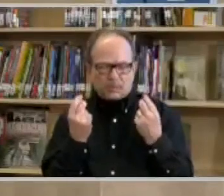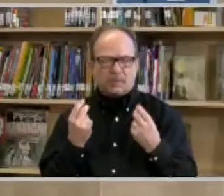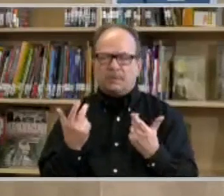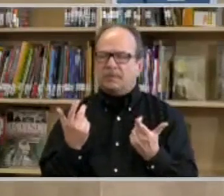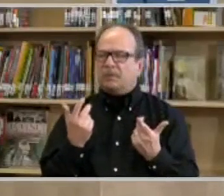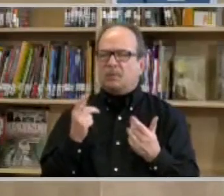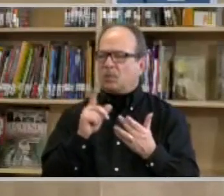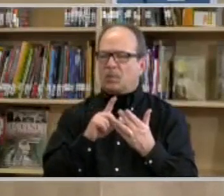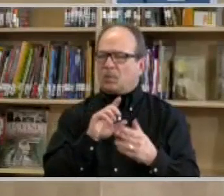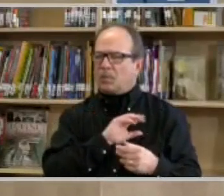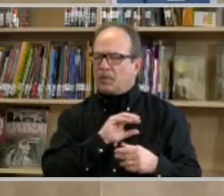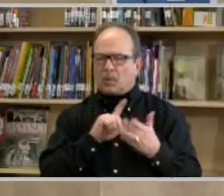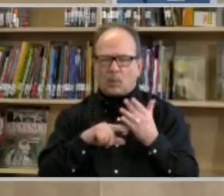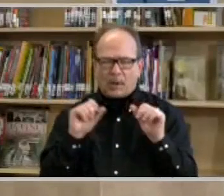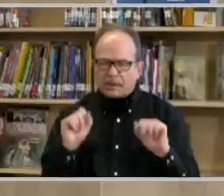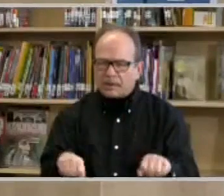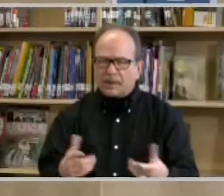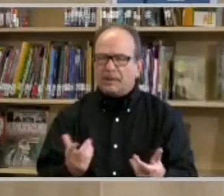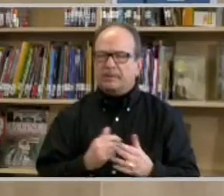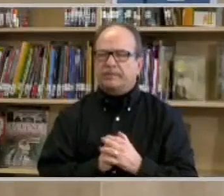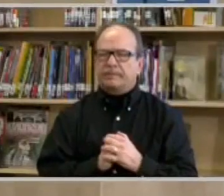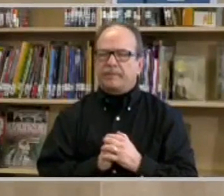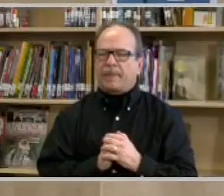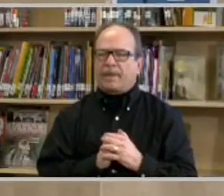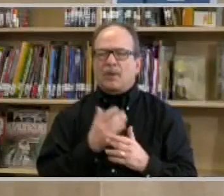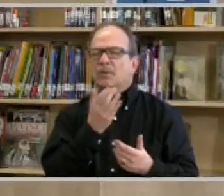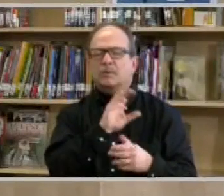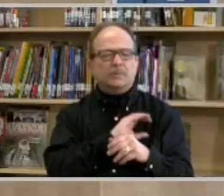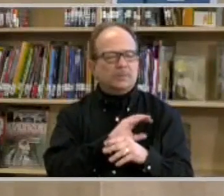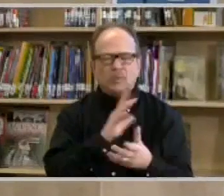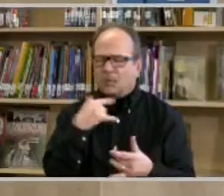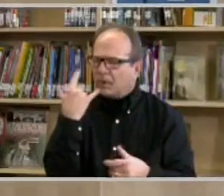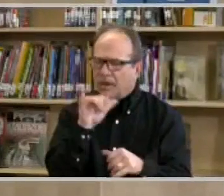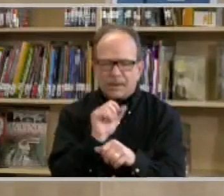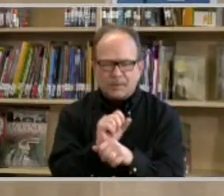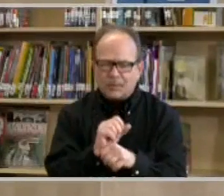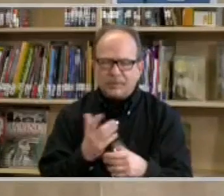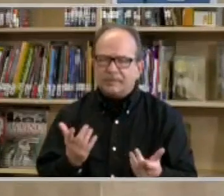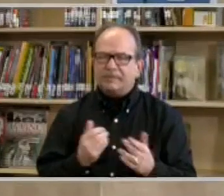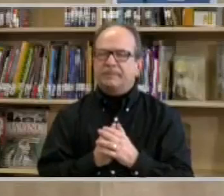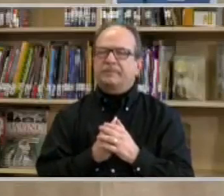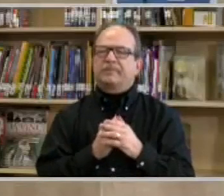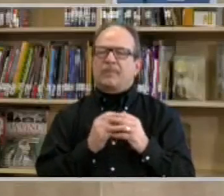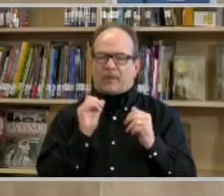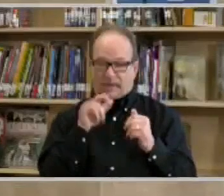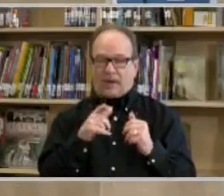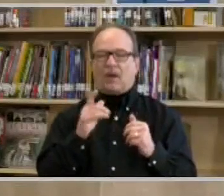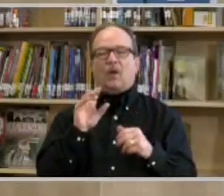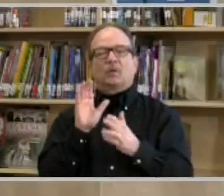THE JOB OF THE POLICEMAN, WHAT IS IT DUTY OF POLICEMAN.